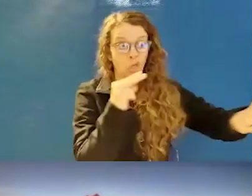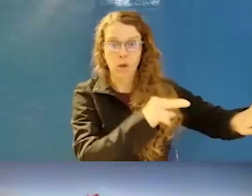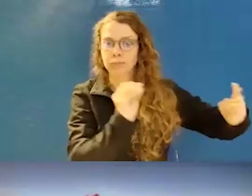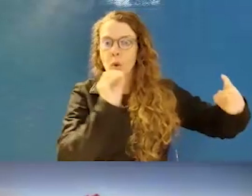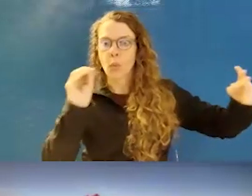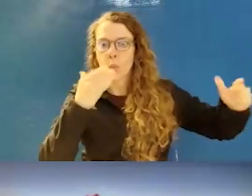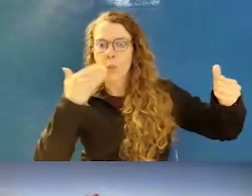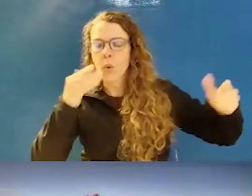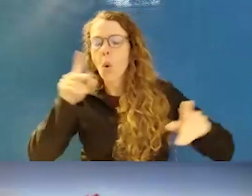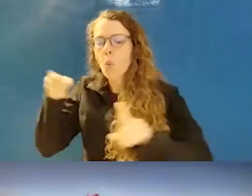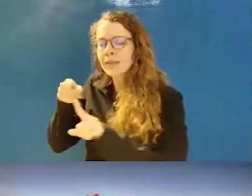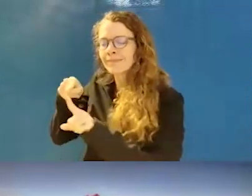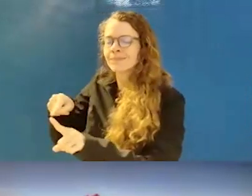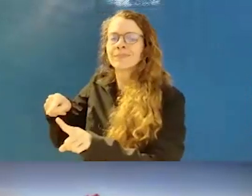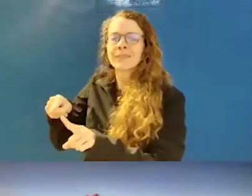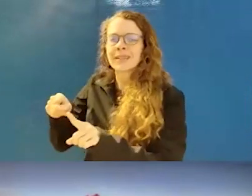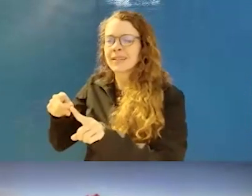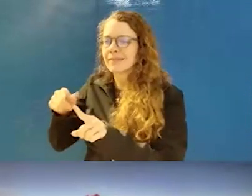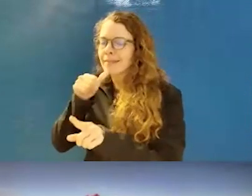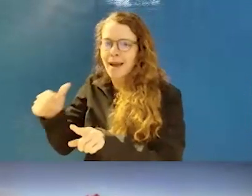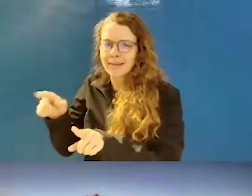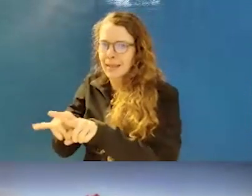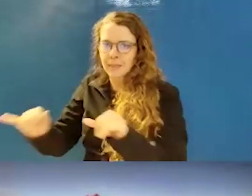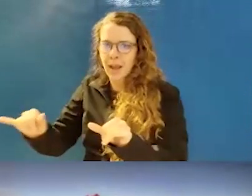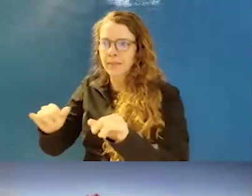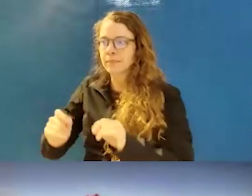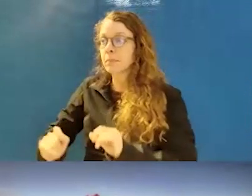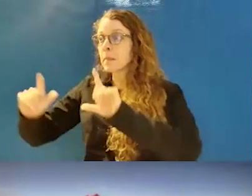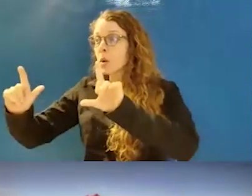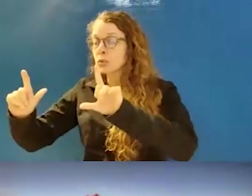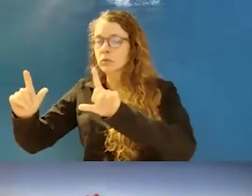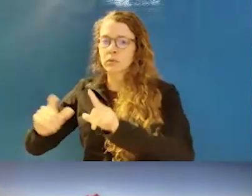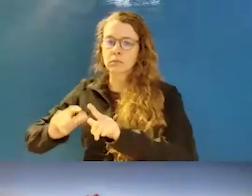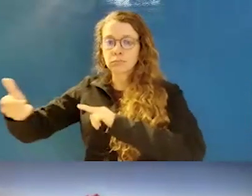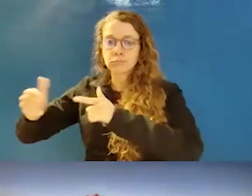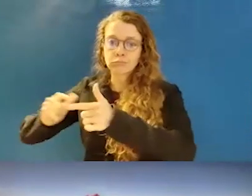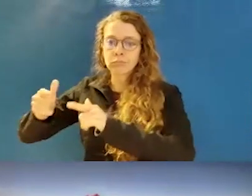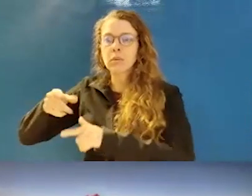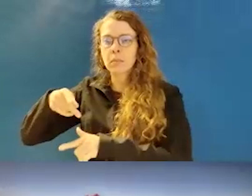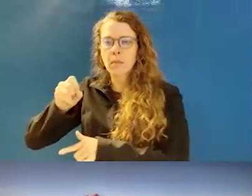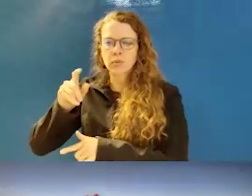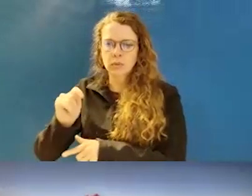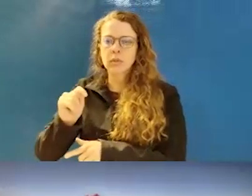You know, technically, if you have a hybrid course, the portion that is online should include RSI.